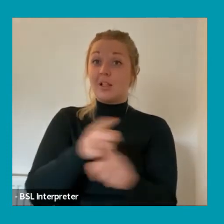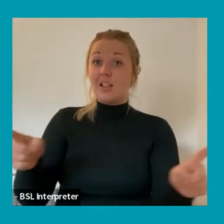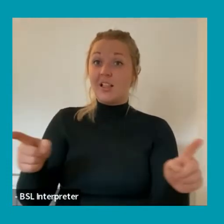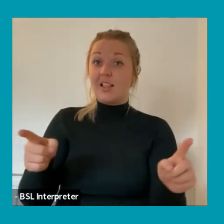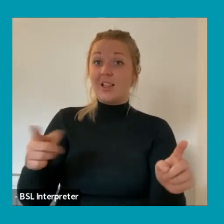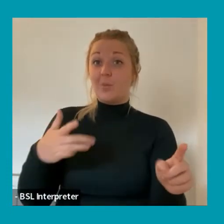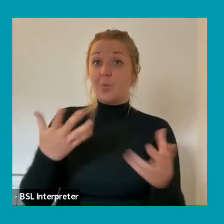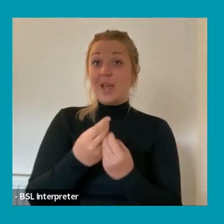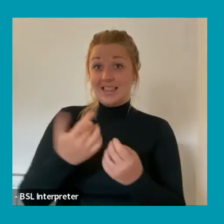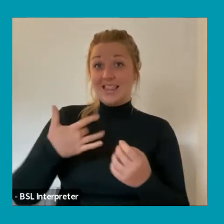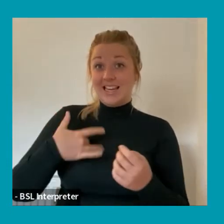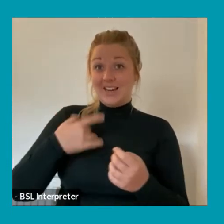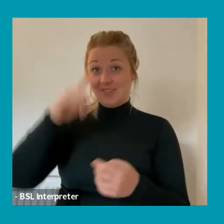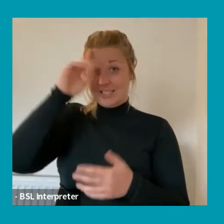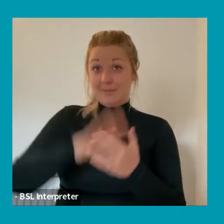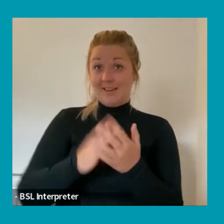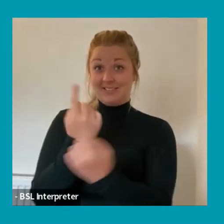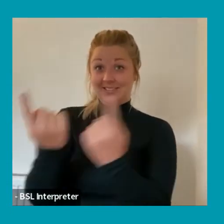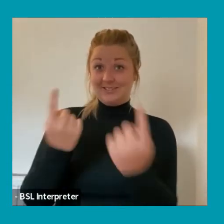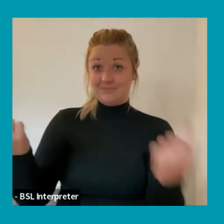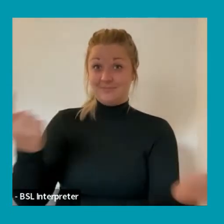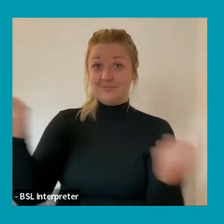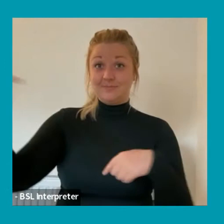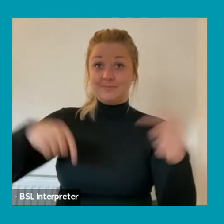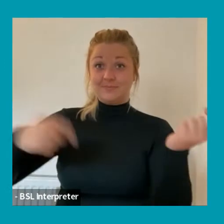So our expert bookers, the people who did the highest volume.